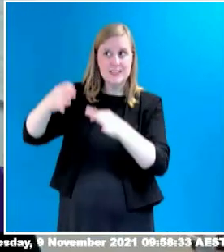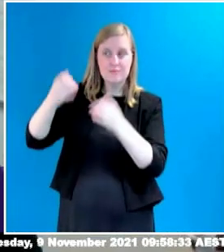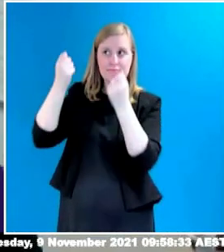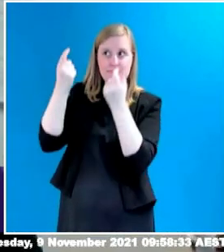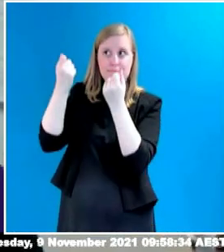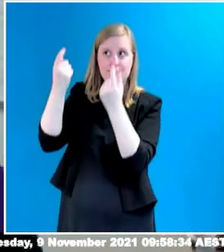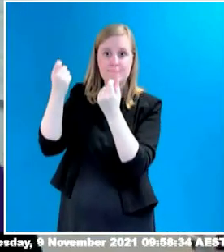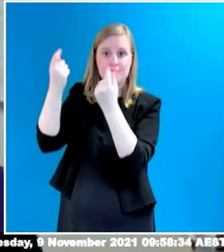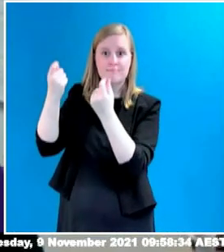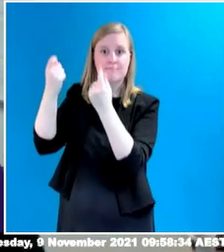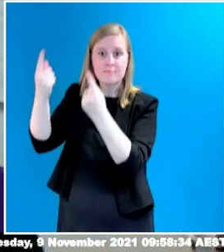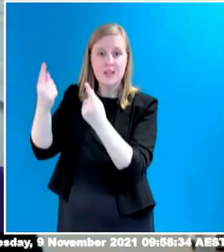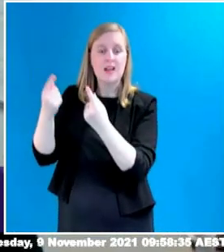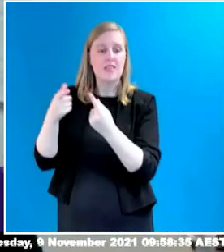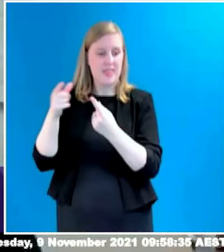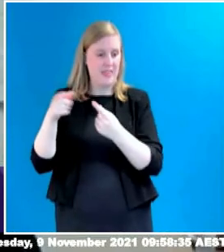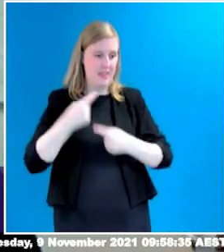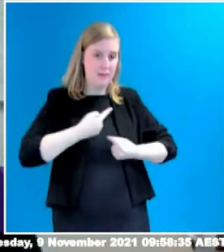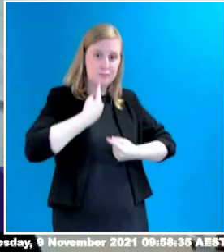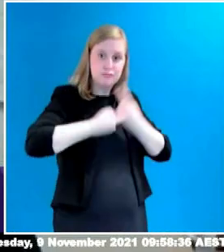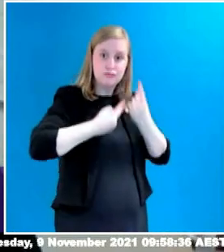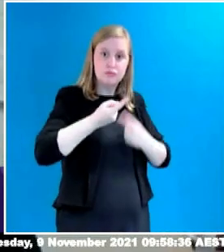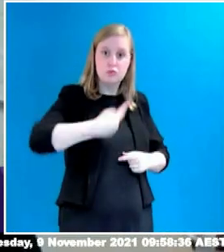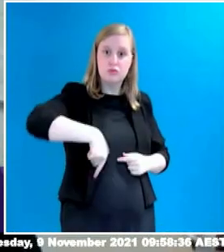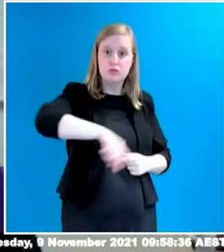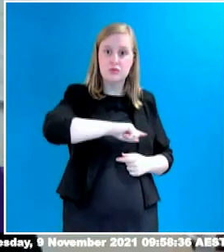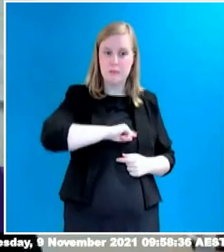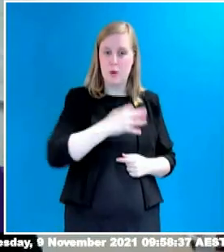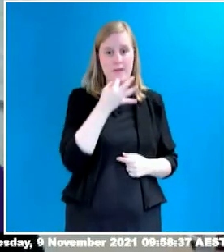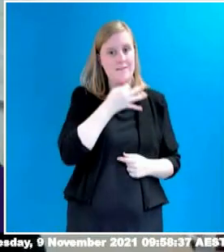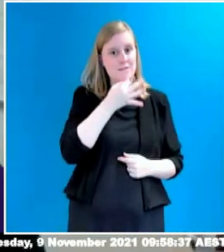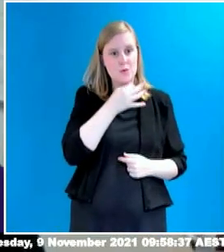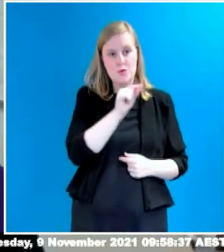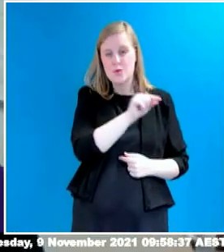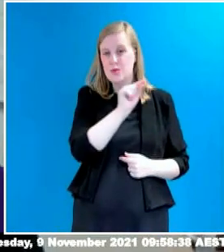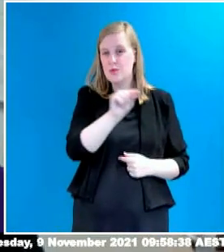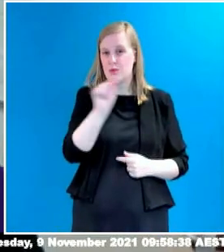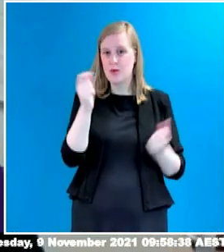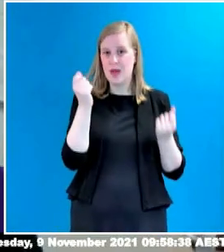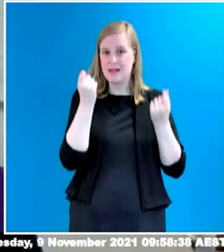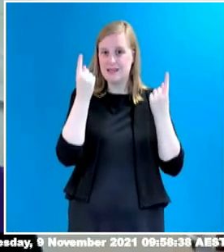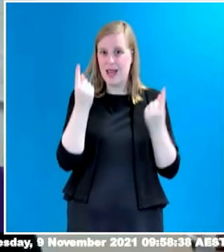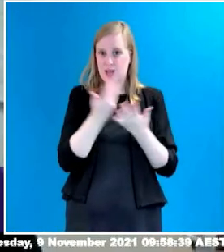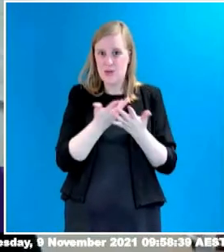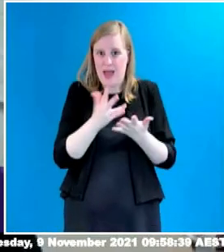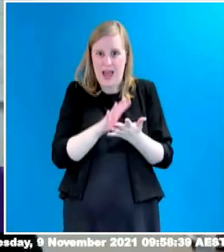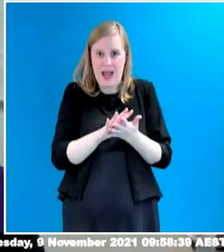One of the challenges is how do we move the very meaningful work that is done at